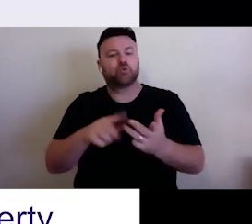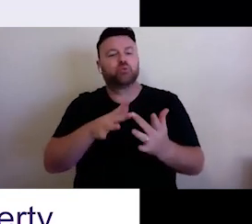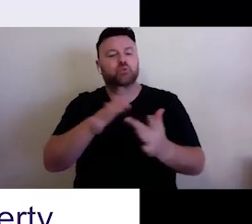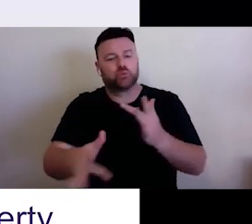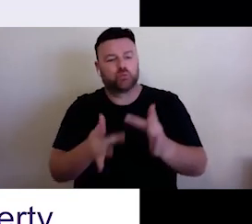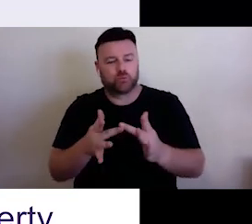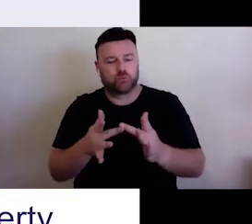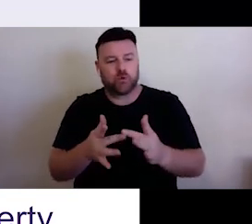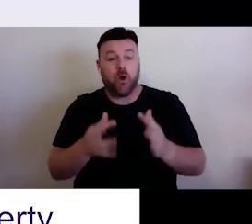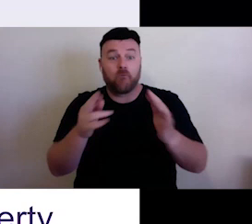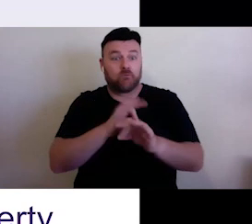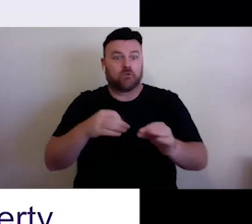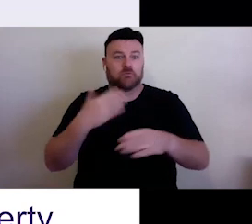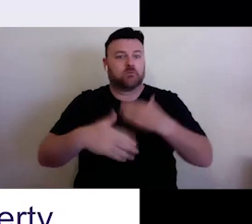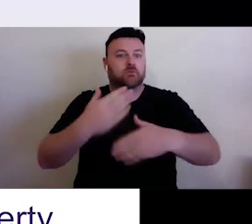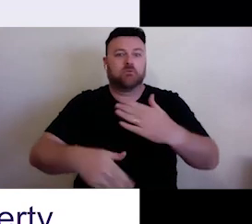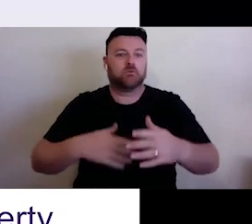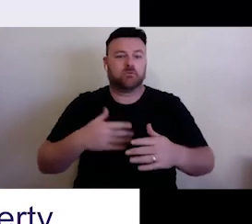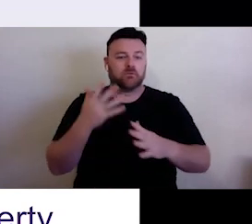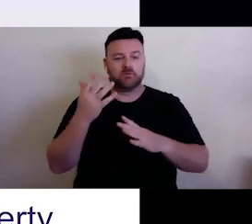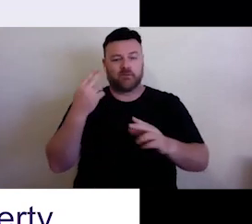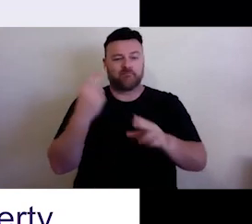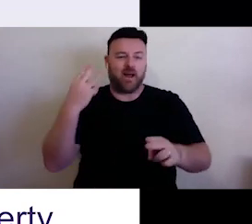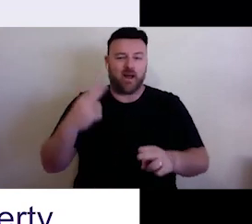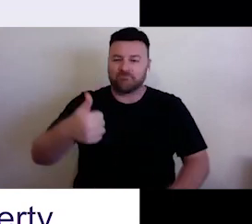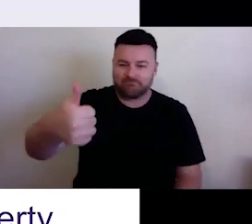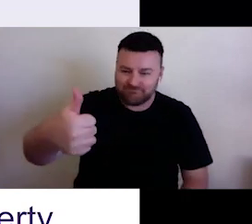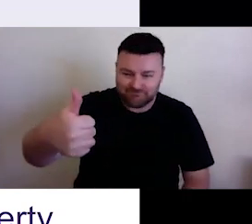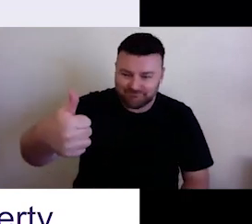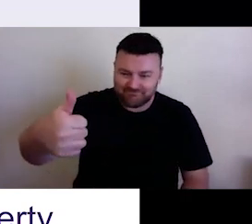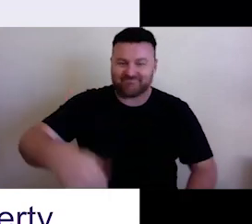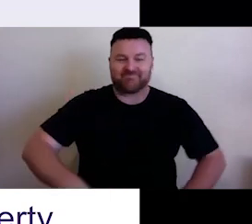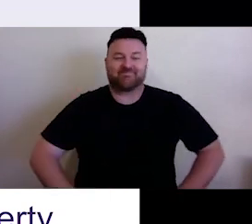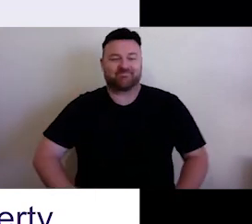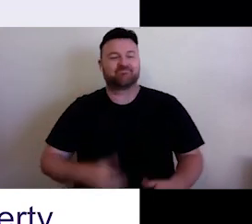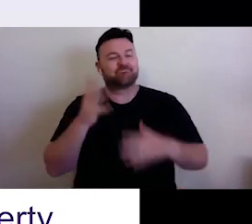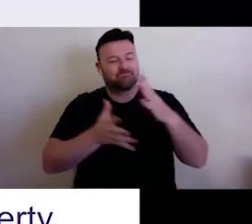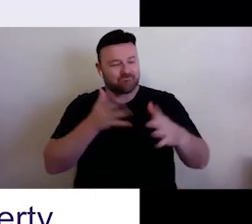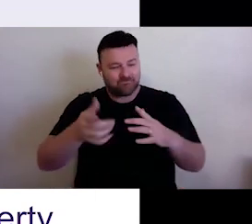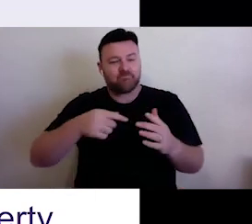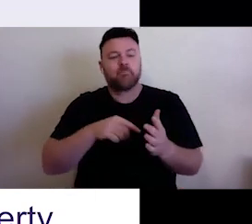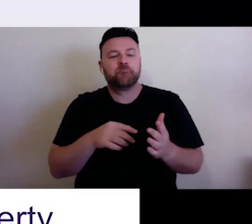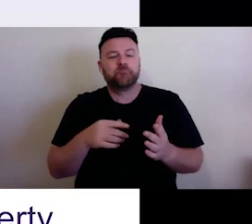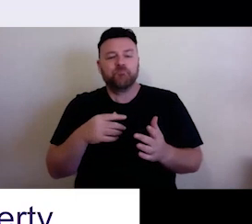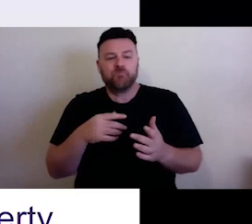too fast, sign people. I just want to say a special shout out to Jodie